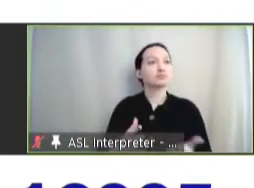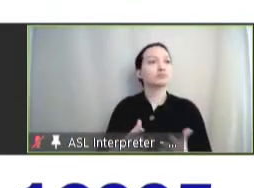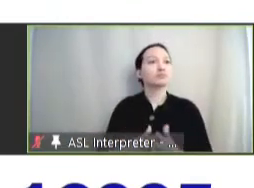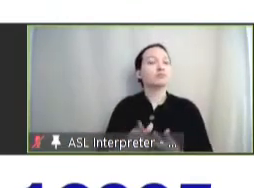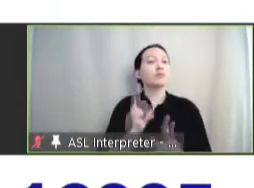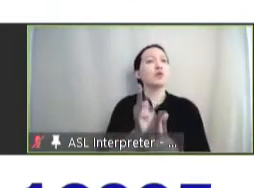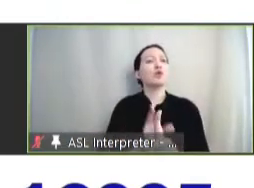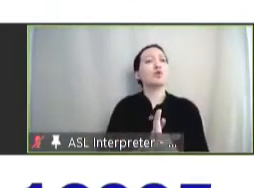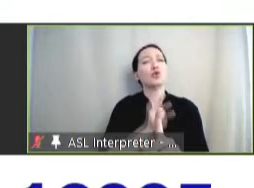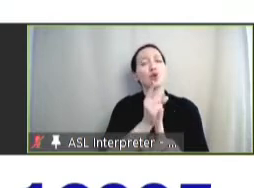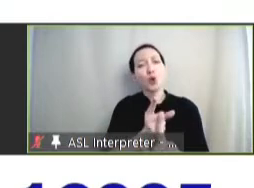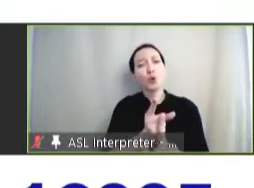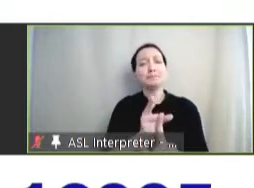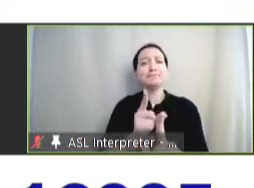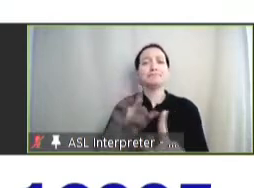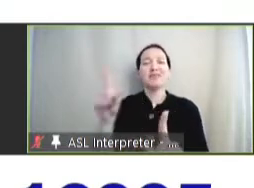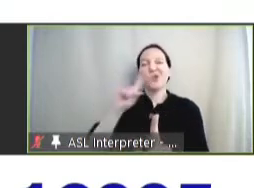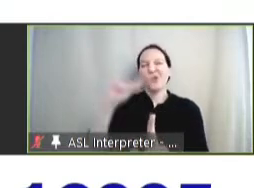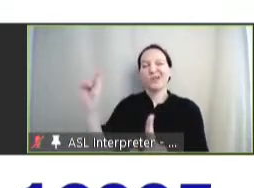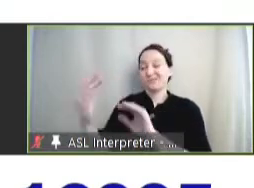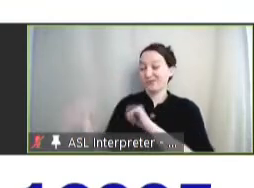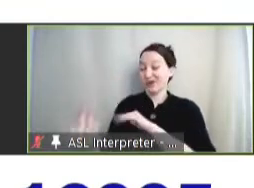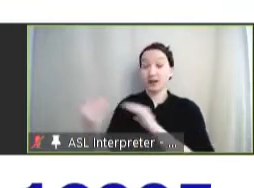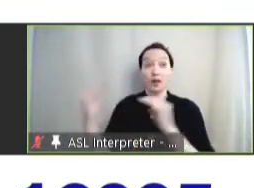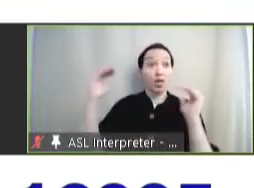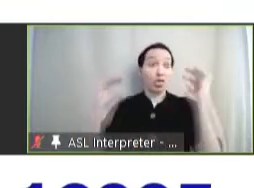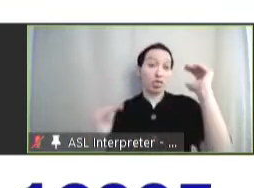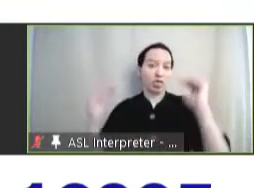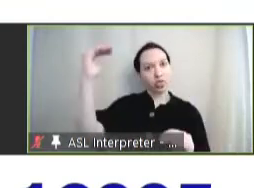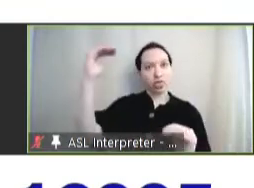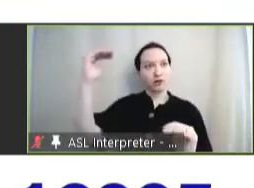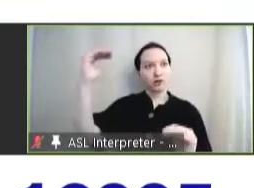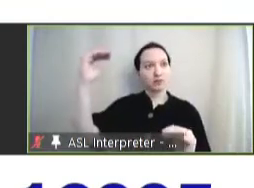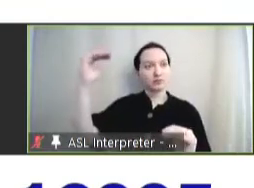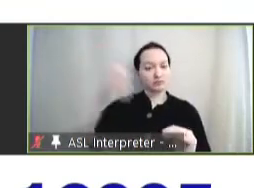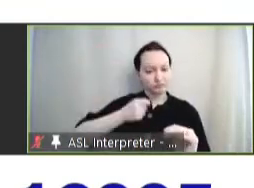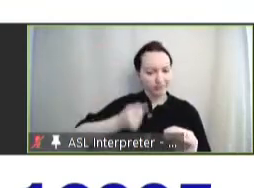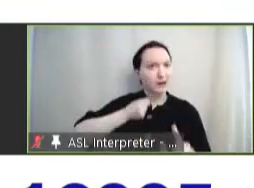the order, to address the disproportionate and severe impact of COVID-19 on communities